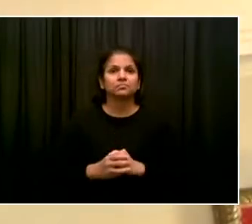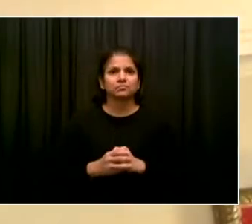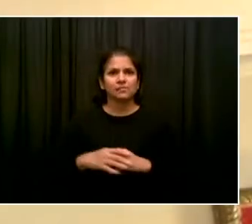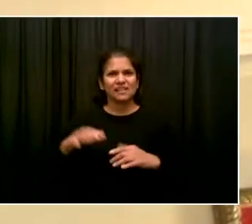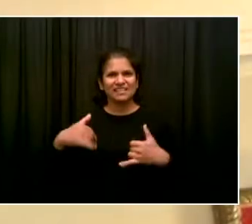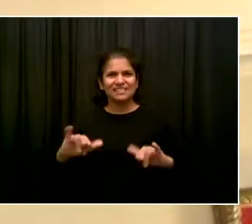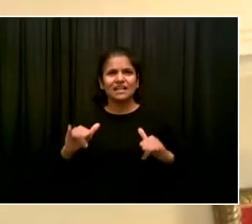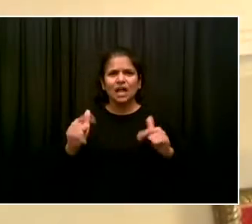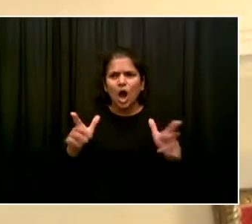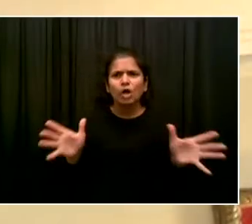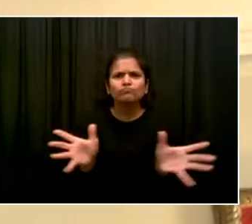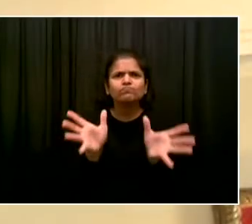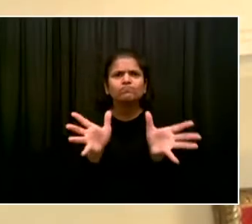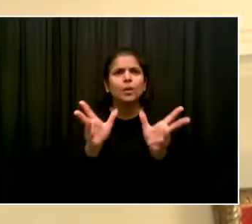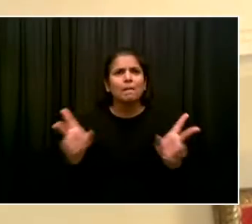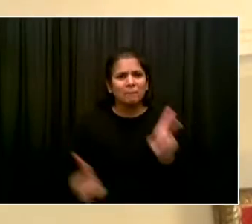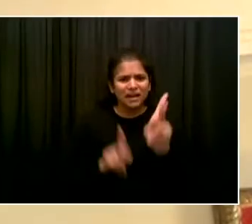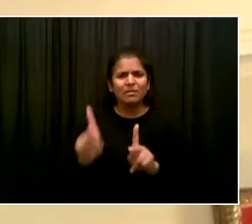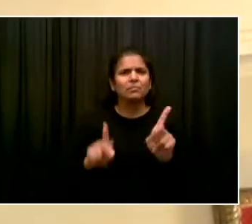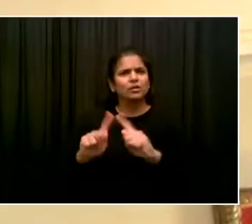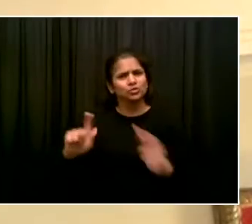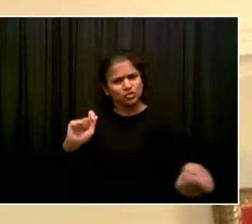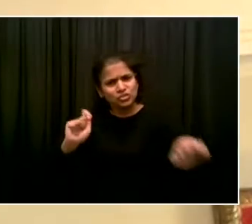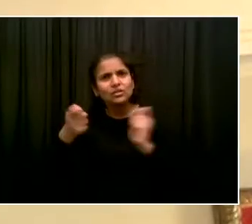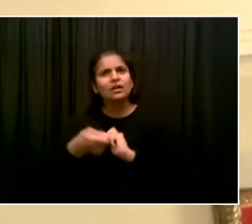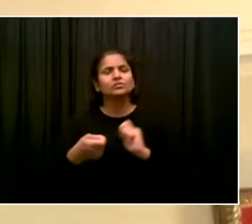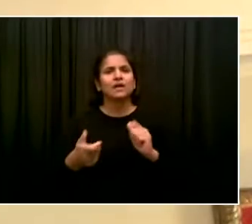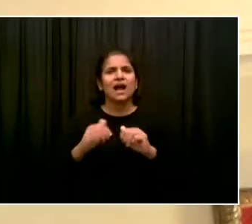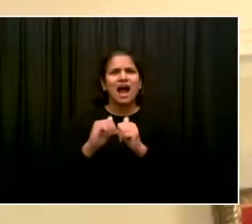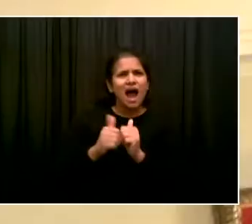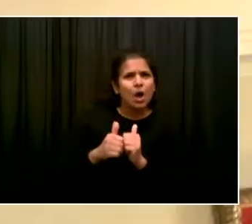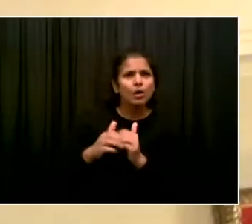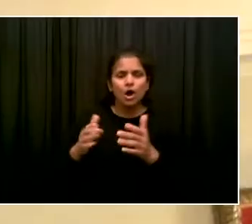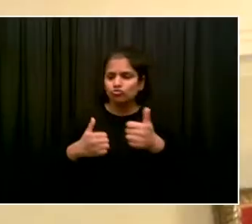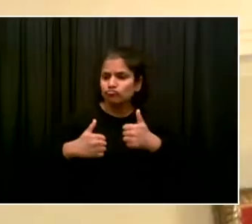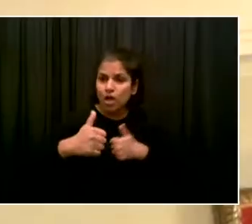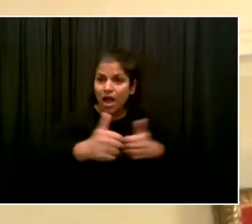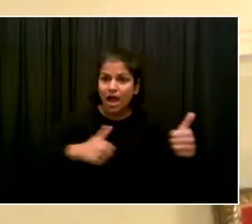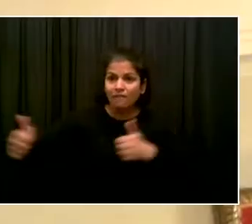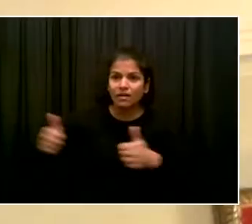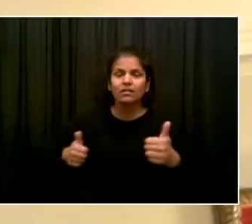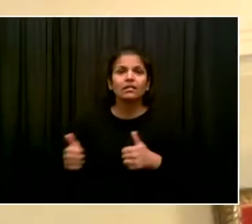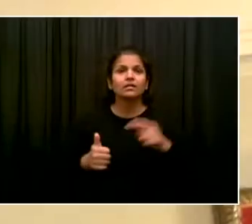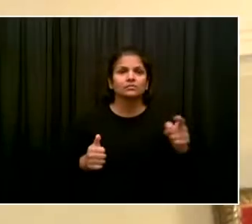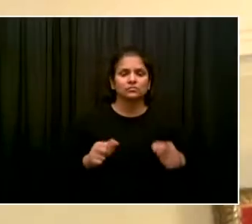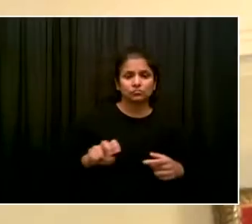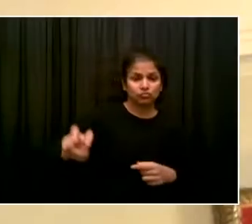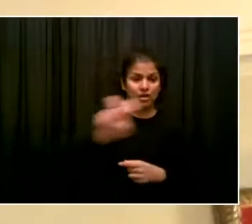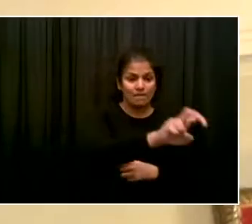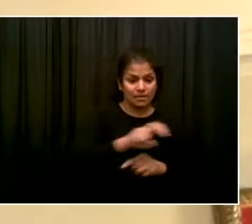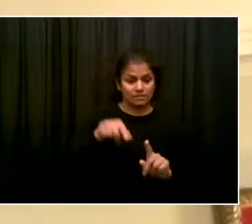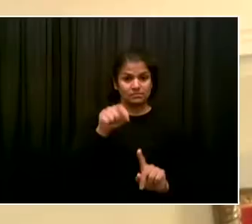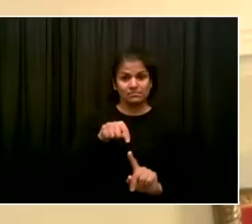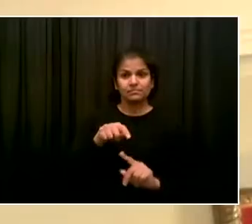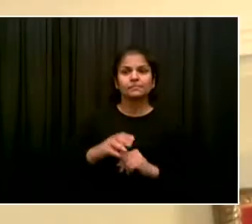ON HOW WE CAN MOVE PEOPLE AND GOODS FASTER AND MORE EFFICIENTLY